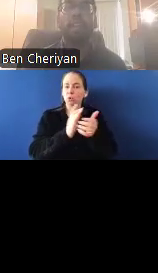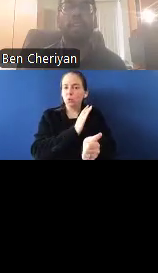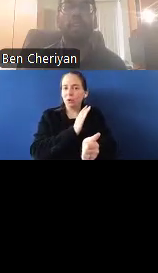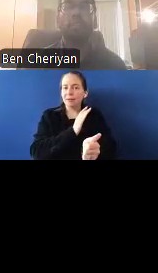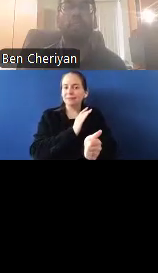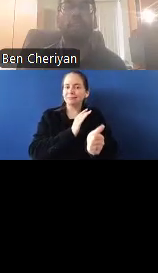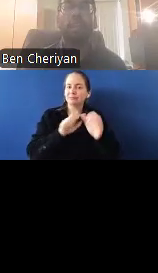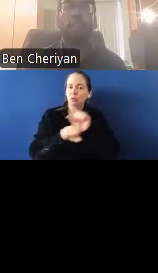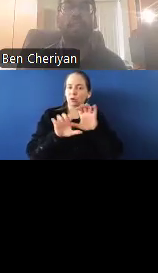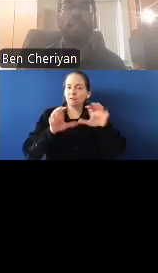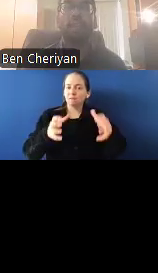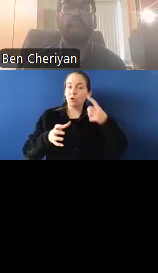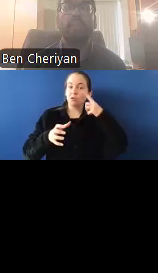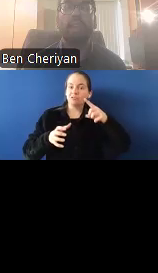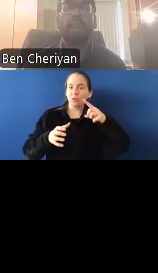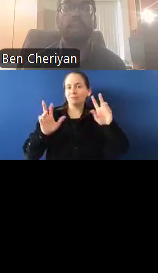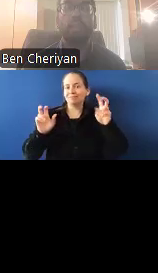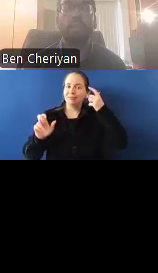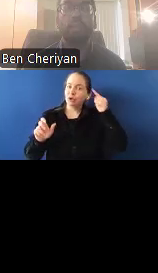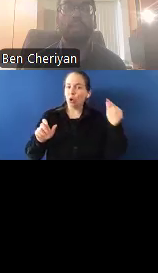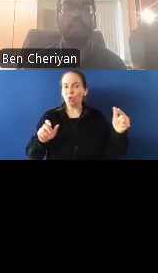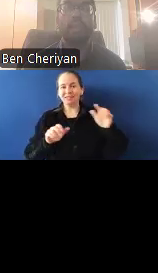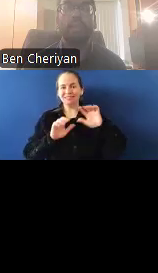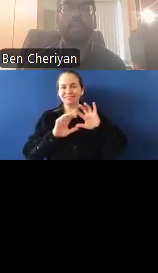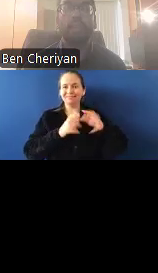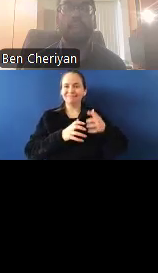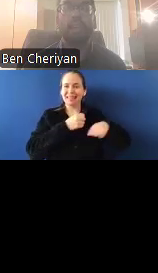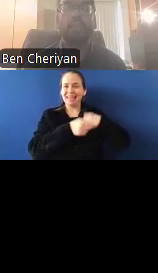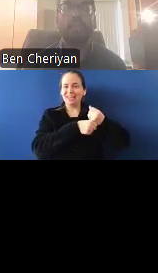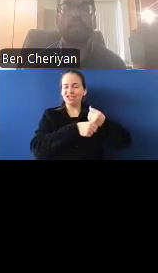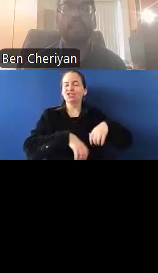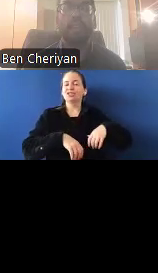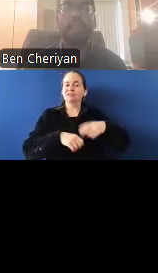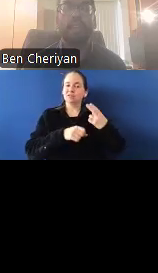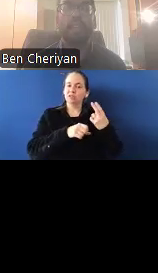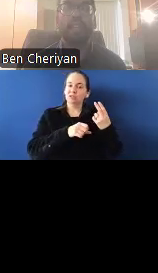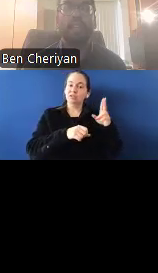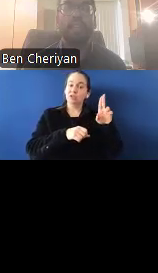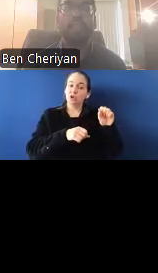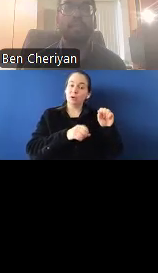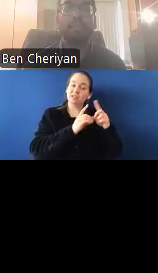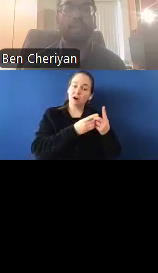a joint report that was developed by the US Department of Labor, Commerce, and Education.